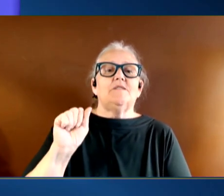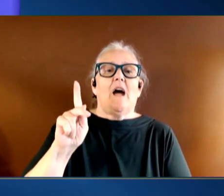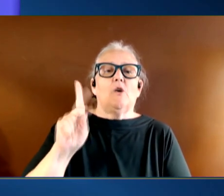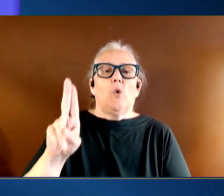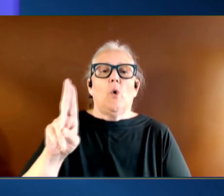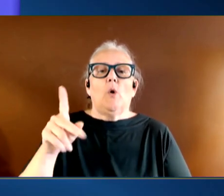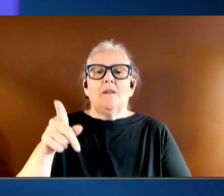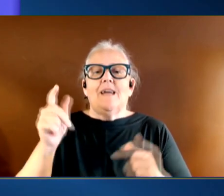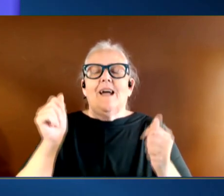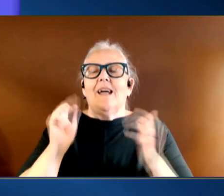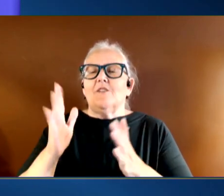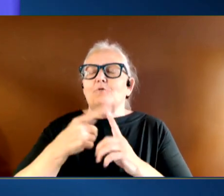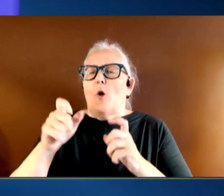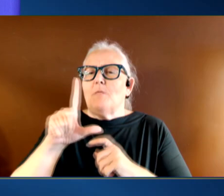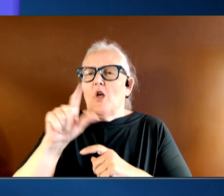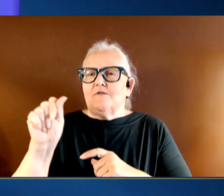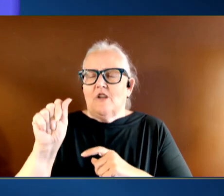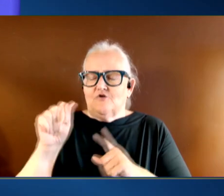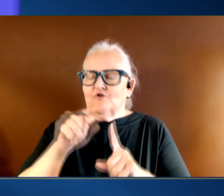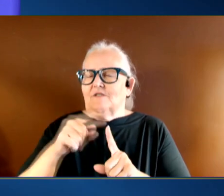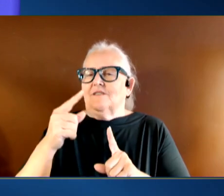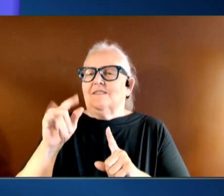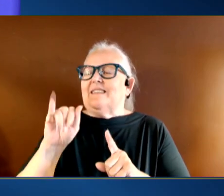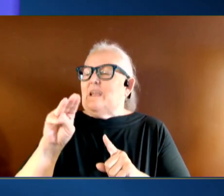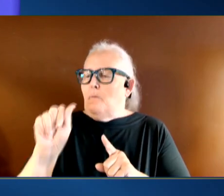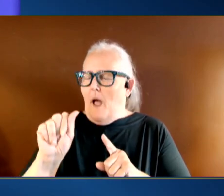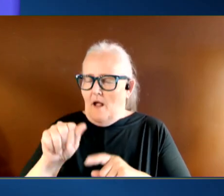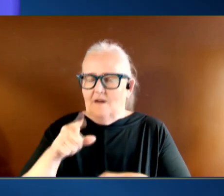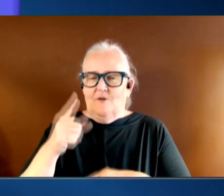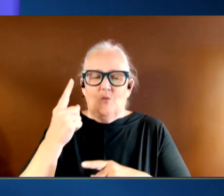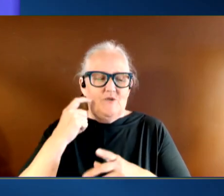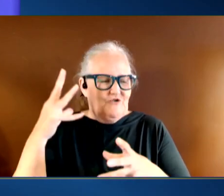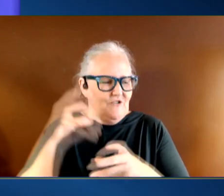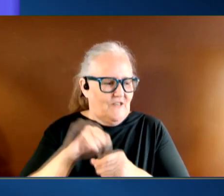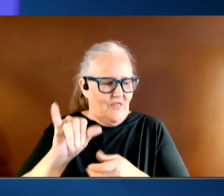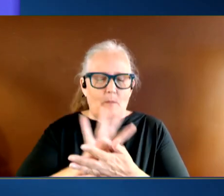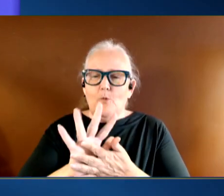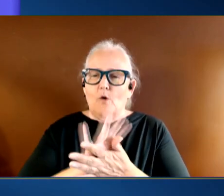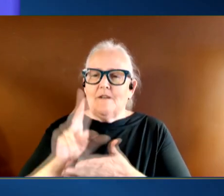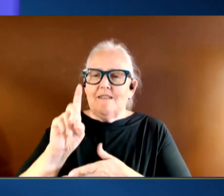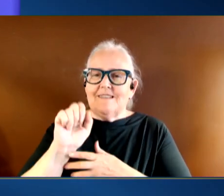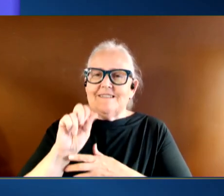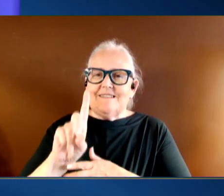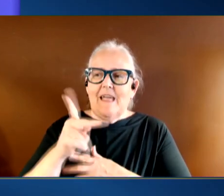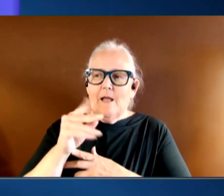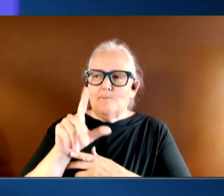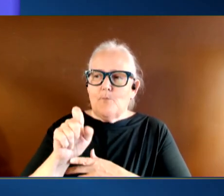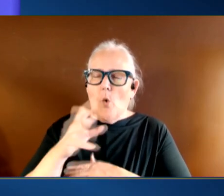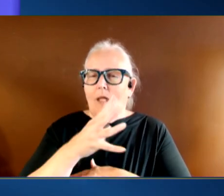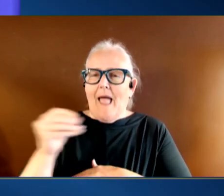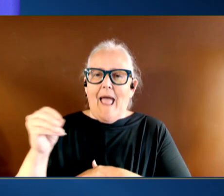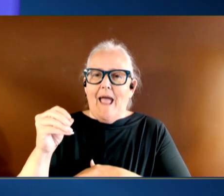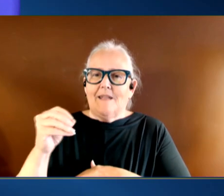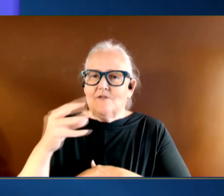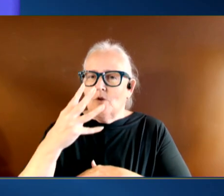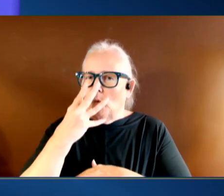most recently starred in the summer blockbuster Deadpool and Wolverine. And she nailed it. Joining